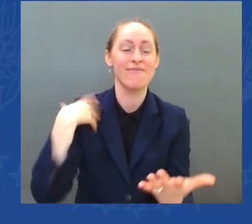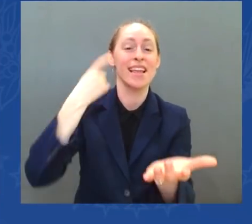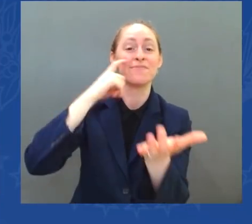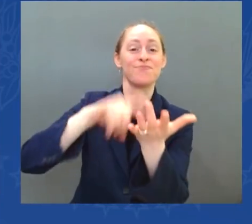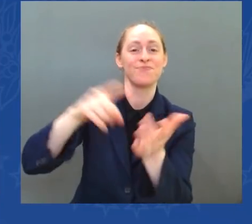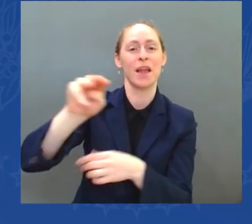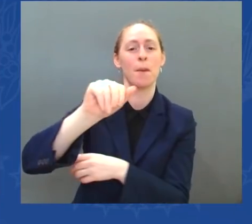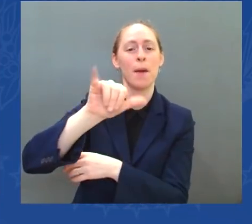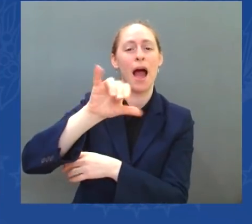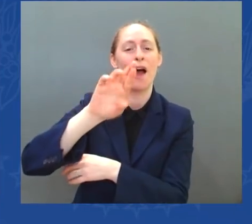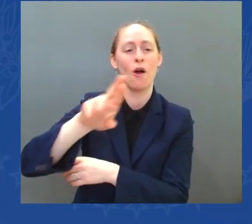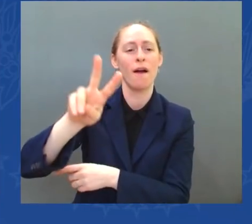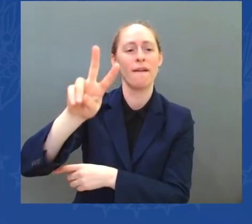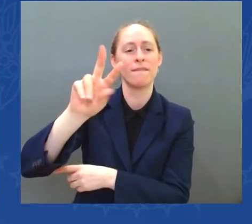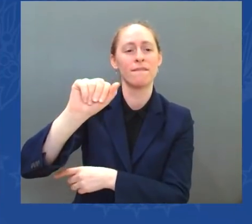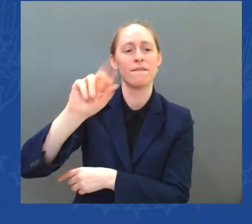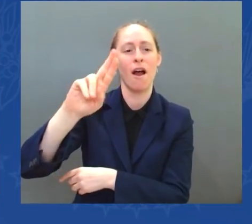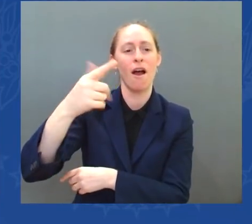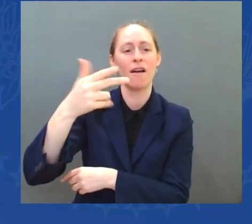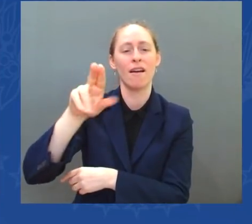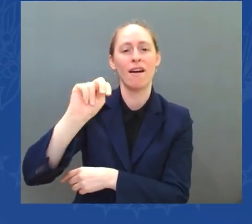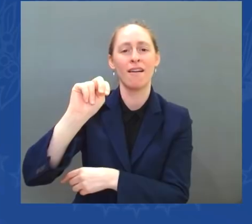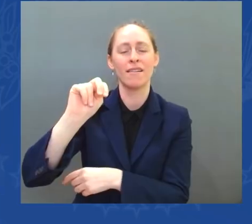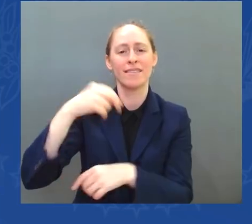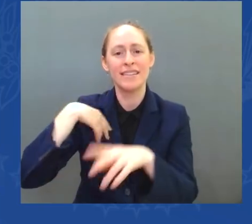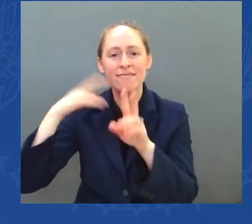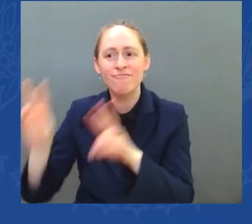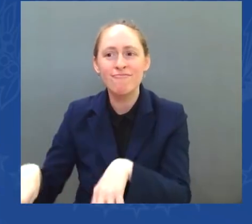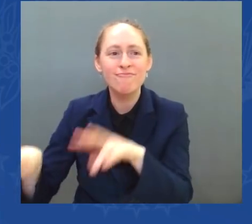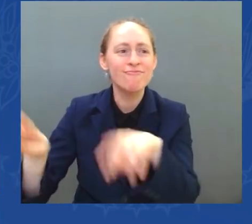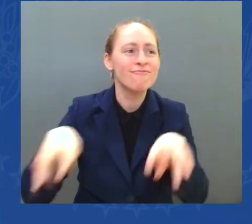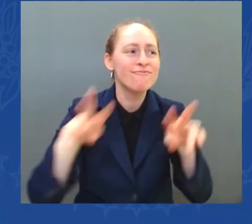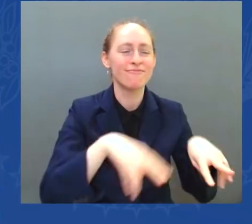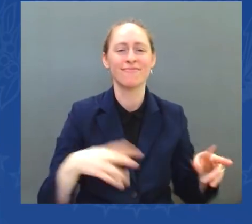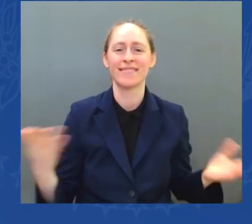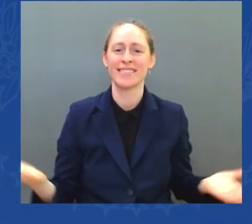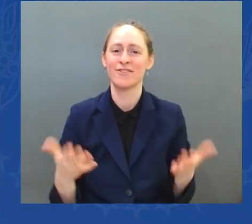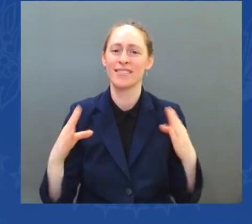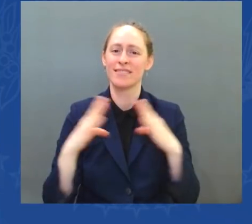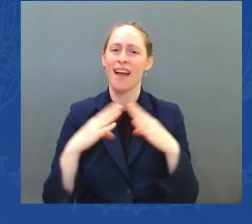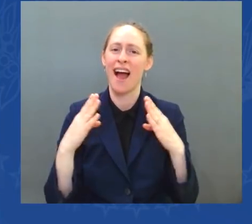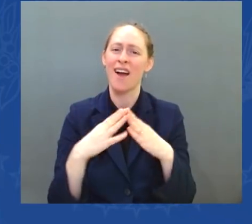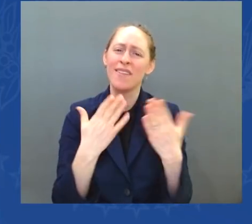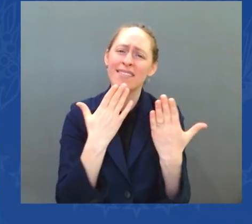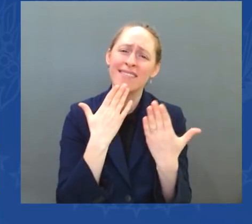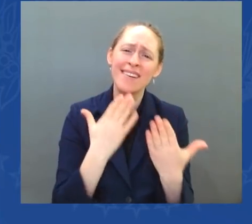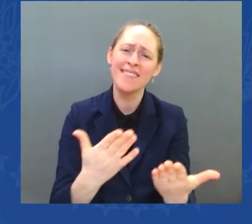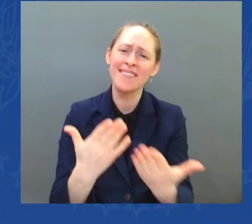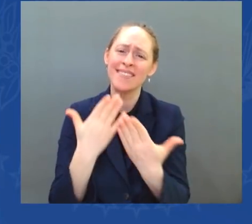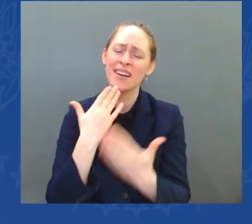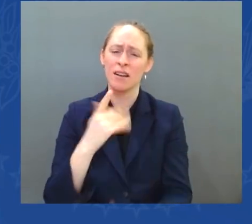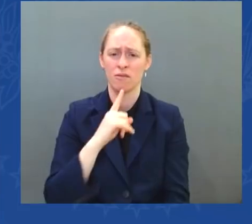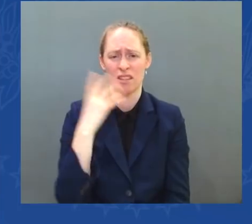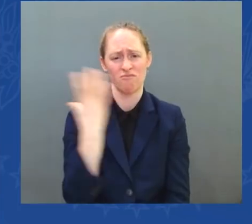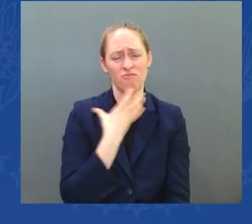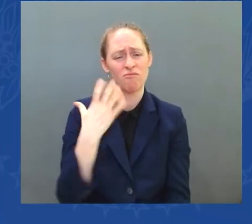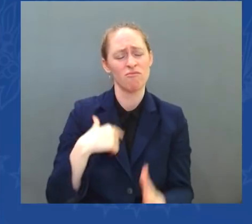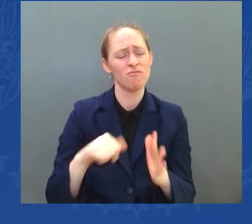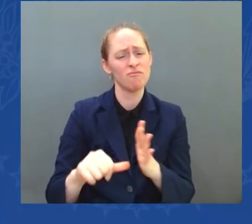Cathy, you do an incredible job. No, you really do. You really do. My dear friend, Congressman G.K. Butterfield,